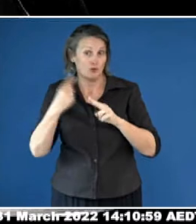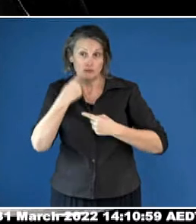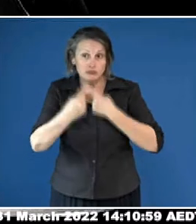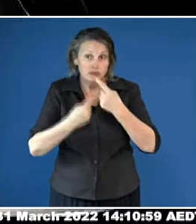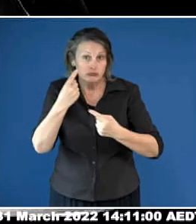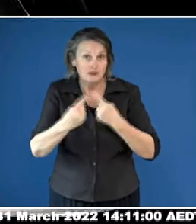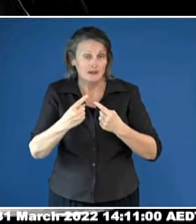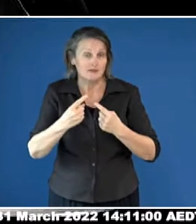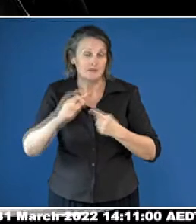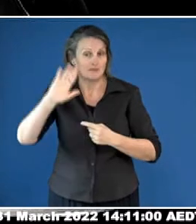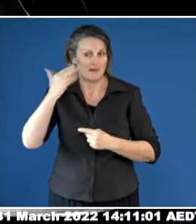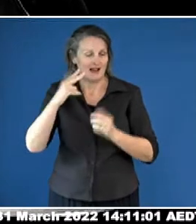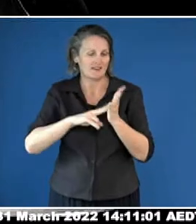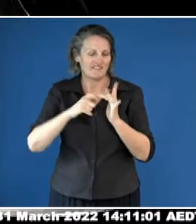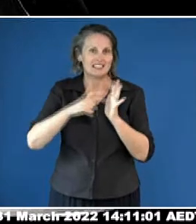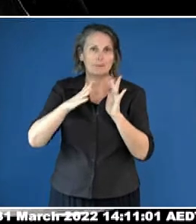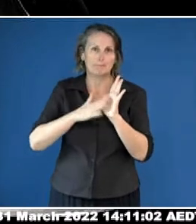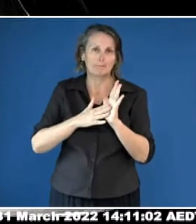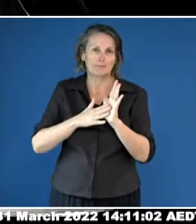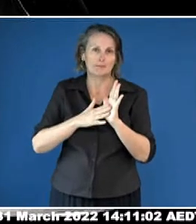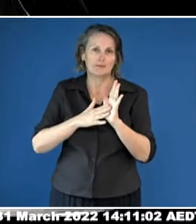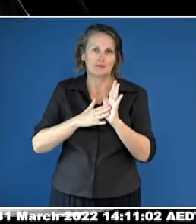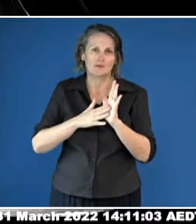Like many of our colleagues who work in advocacy or the gender-based violence sector,